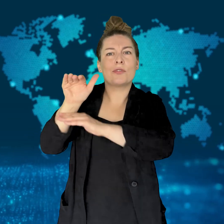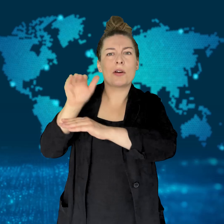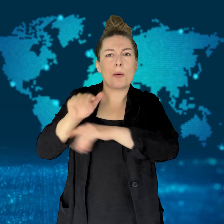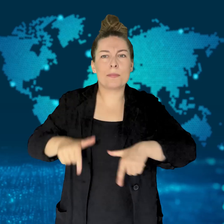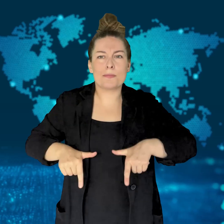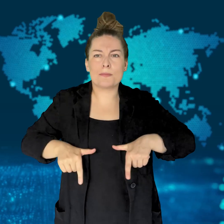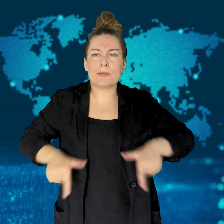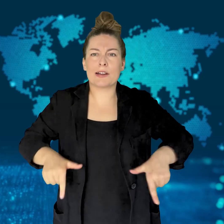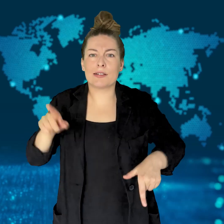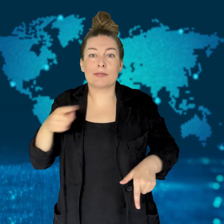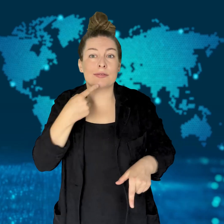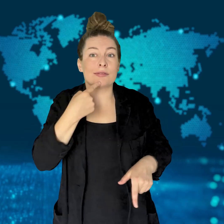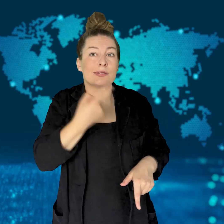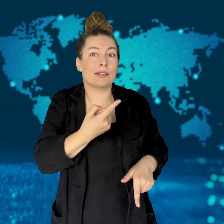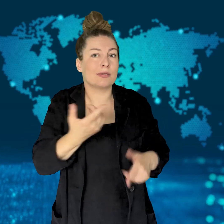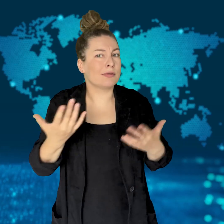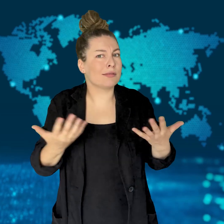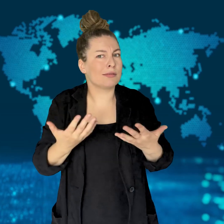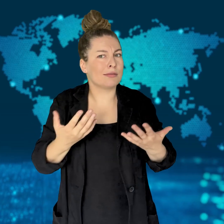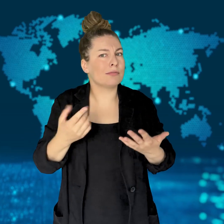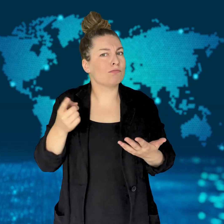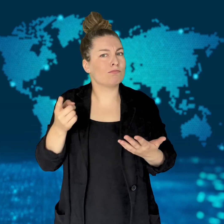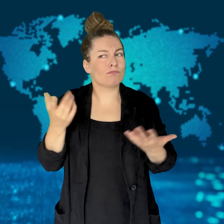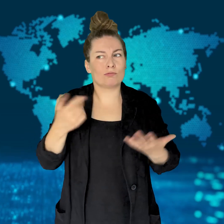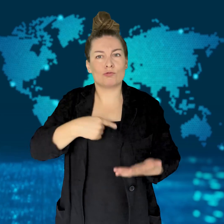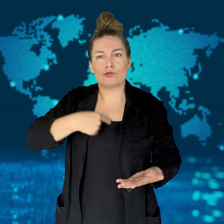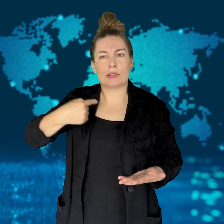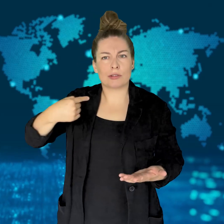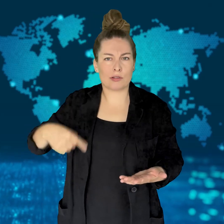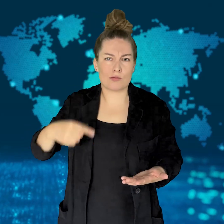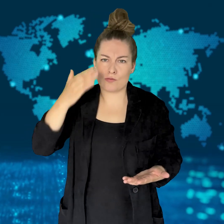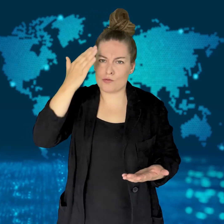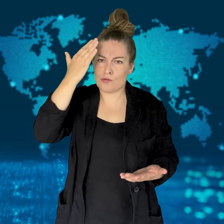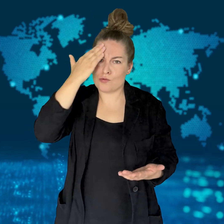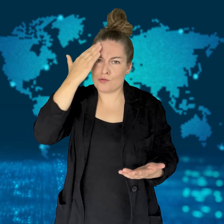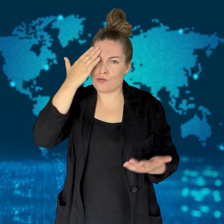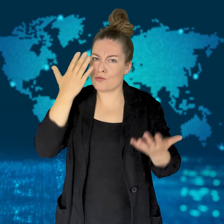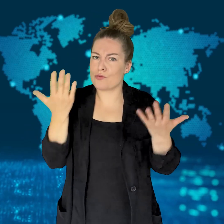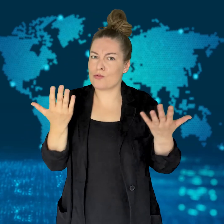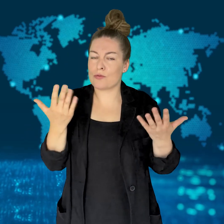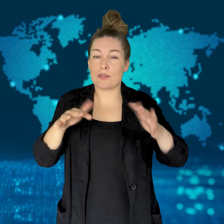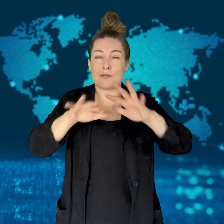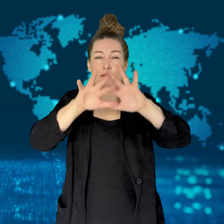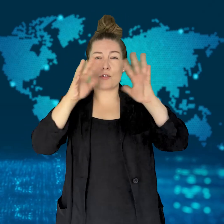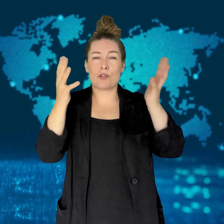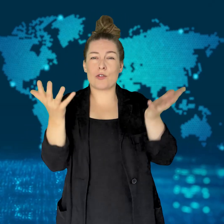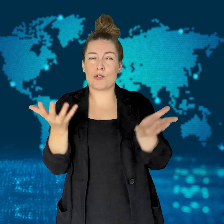Following this attack, China's Foreign Ministry said "China is